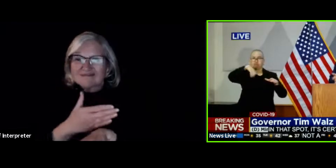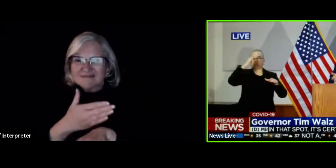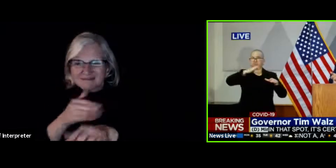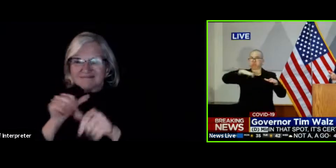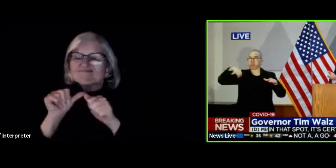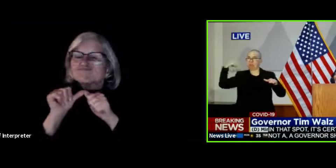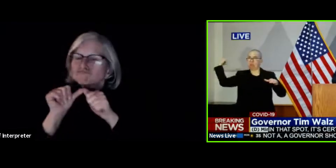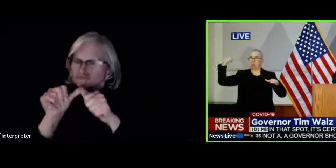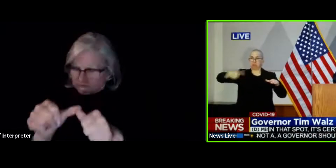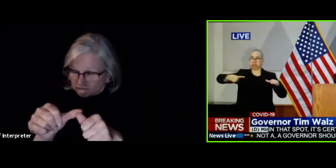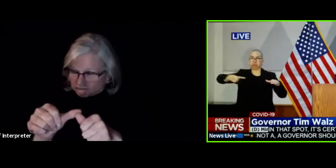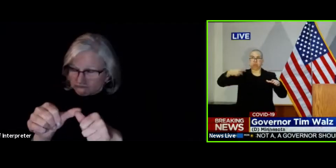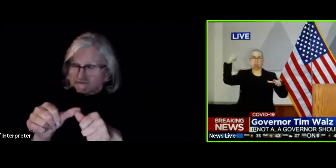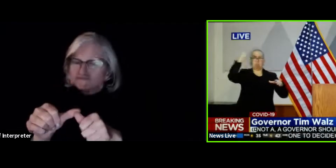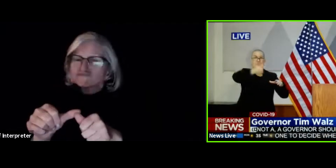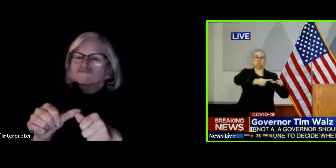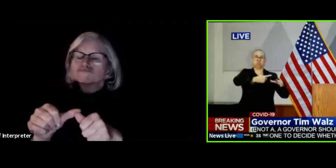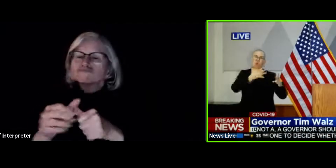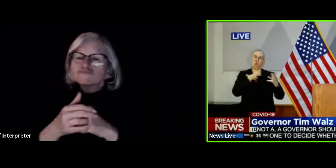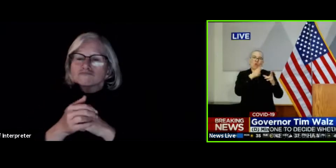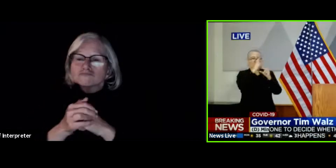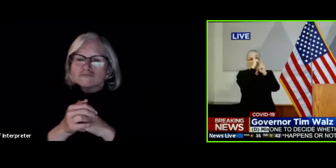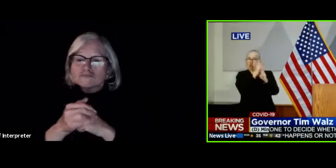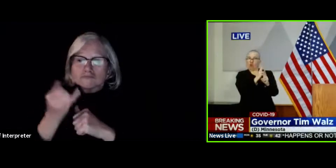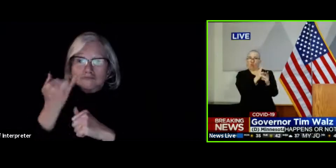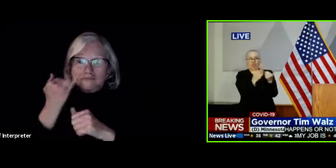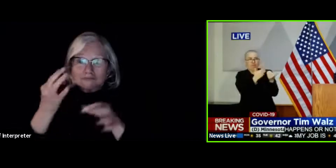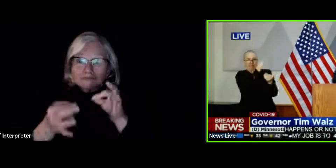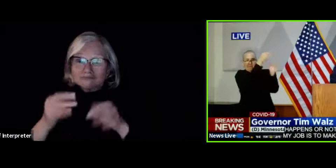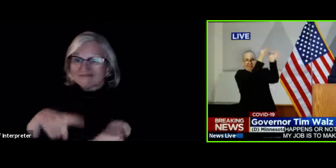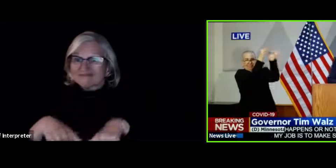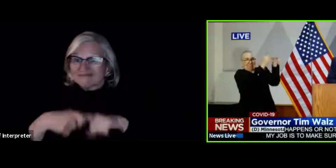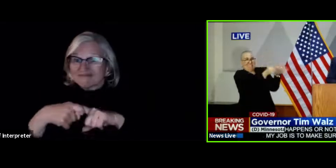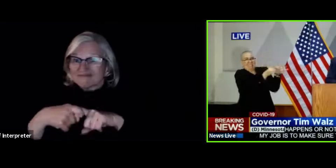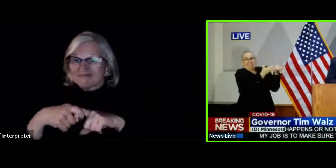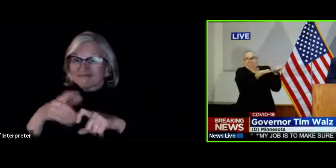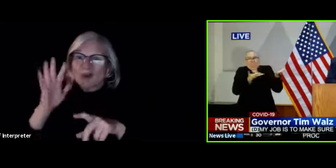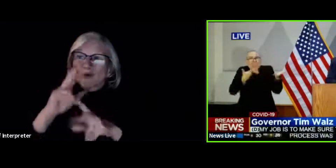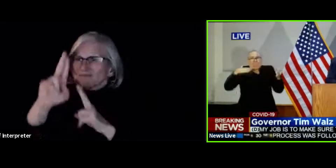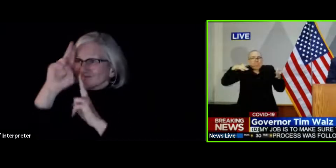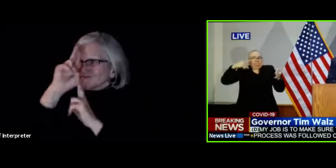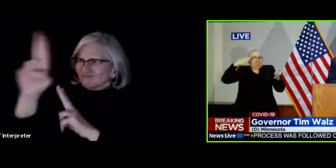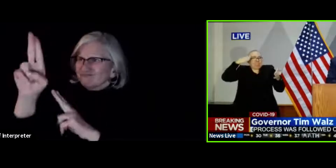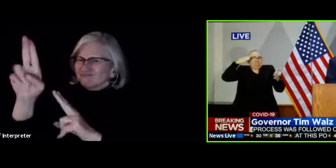CERTAINLY HONOR THAT BUT I HAVE NOT HEARD THAT AT THIS